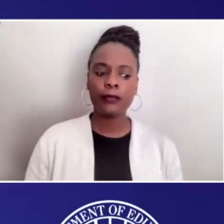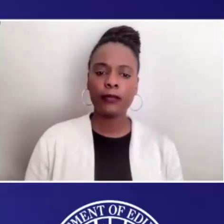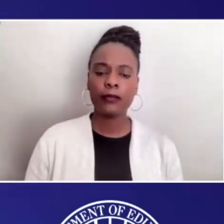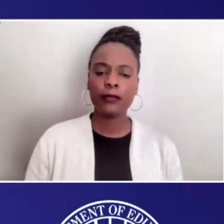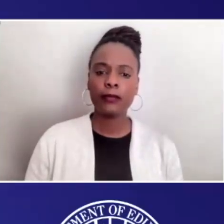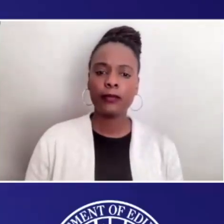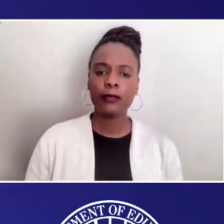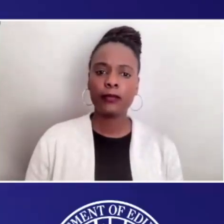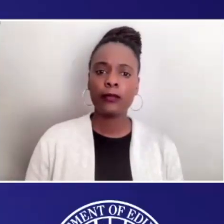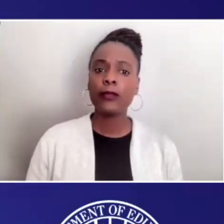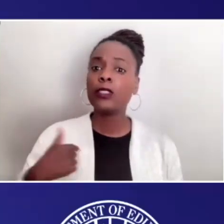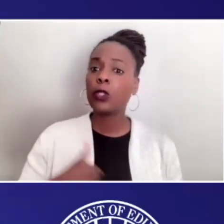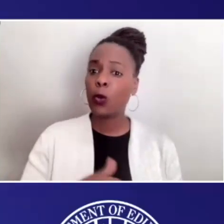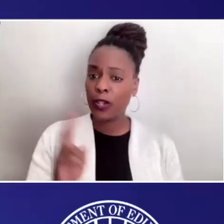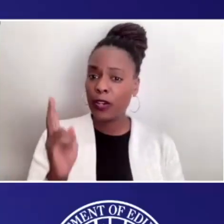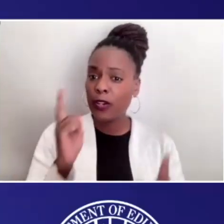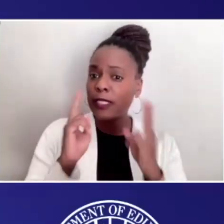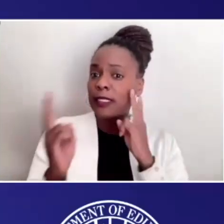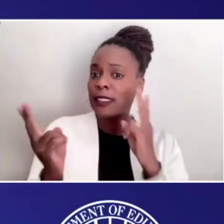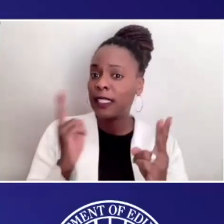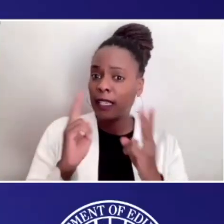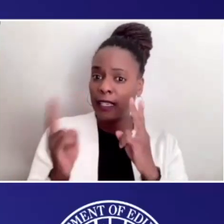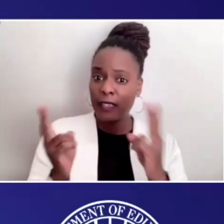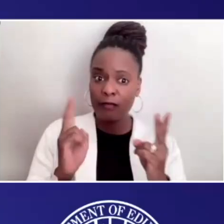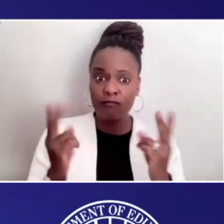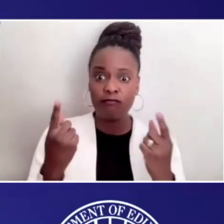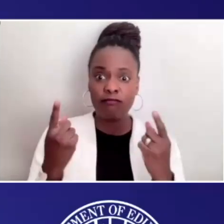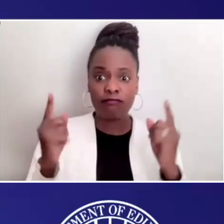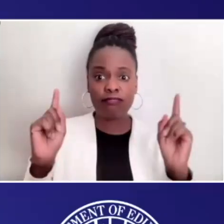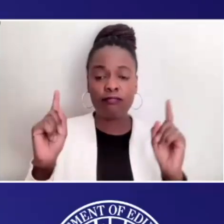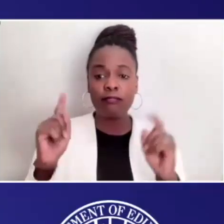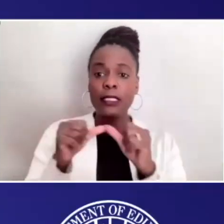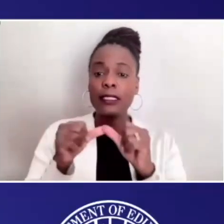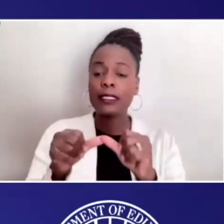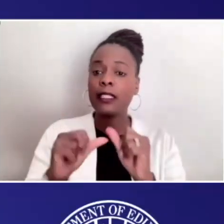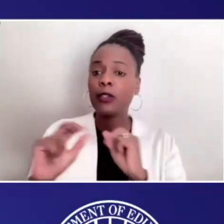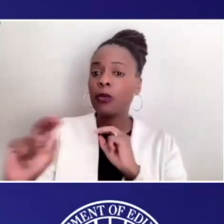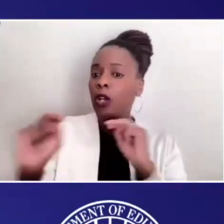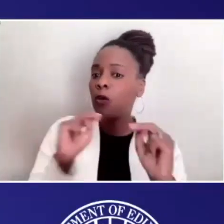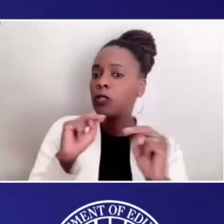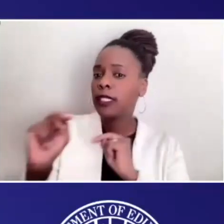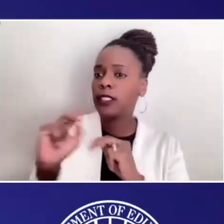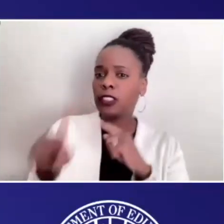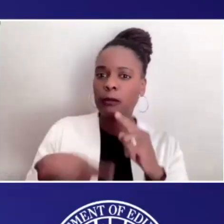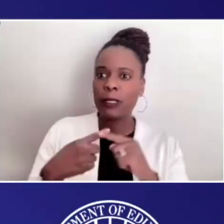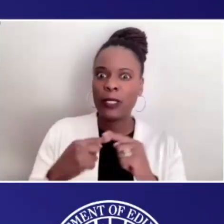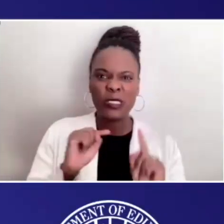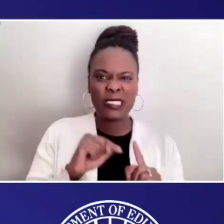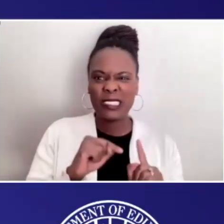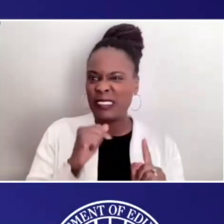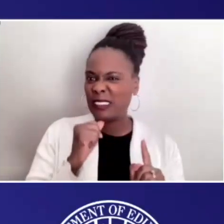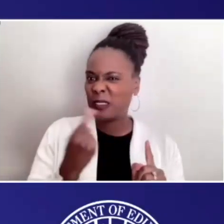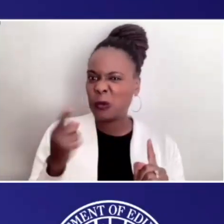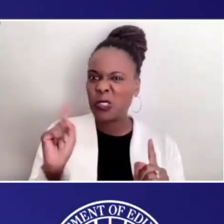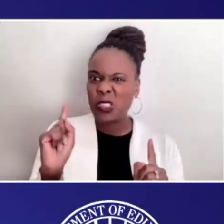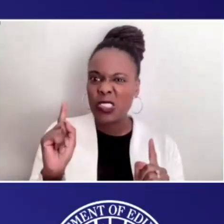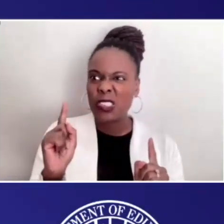exactly what we would want to see, continued negotiations around the pain points. Taking a pulse check gives me an